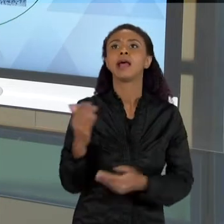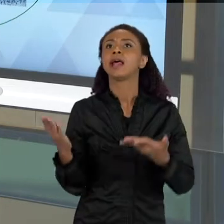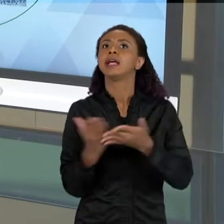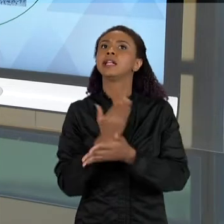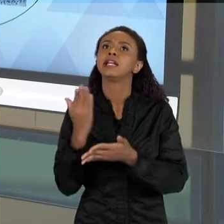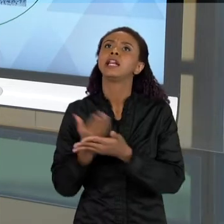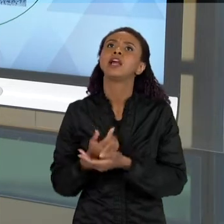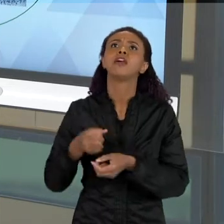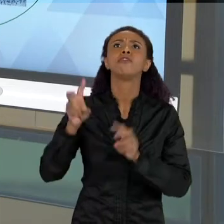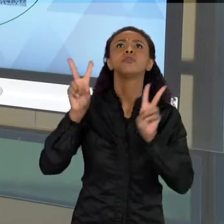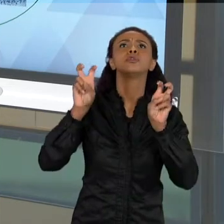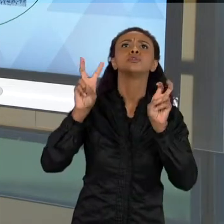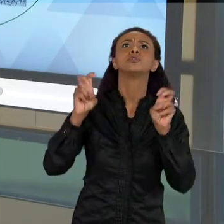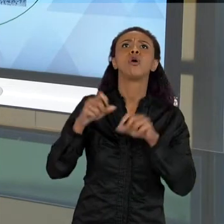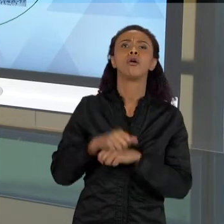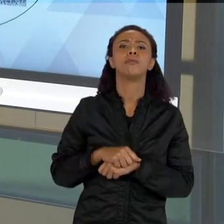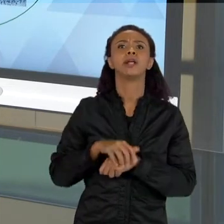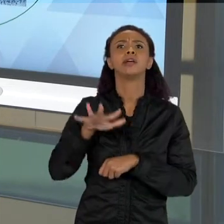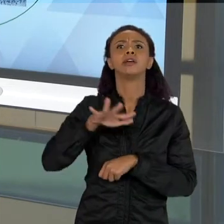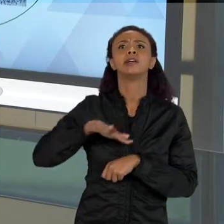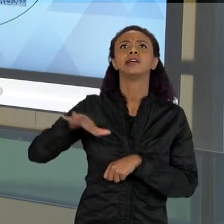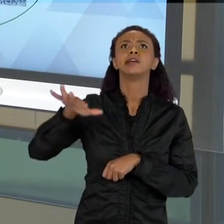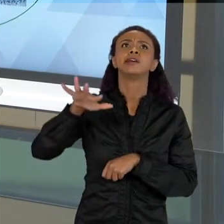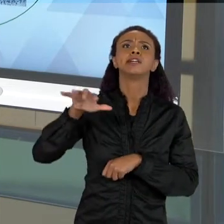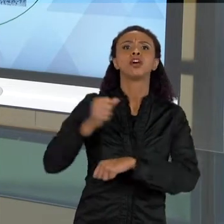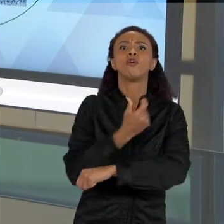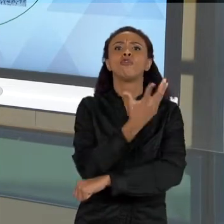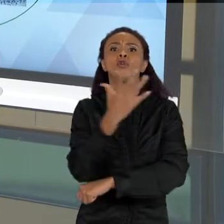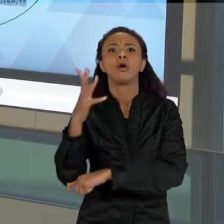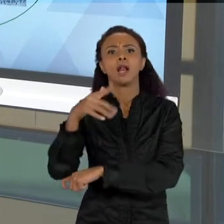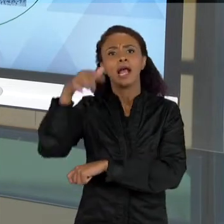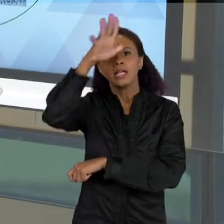ATLÂNTICA, NOS PAMPAS, ENTÃO SÃO LEITURAS